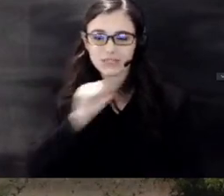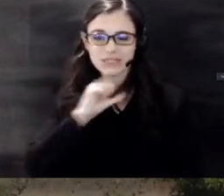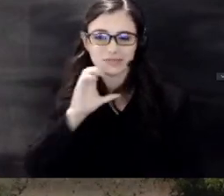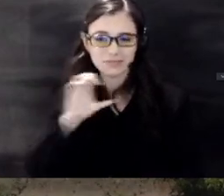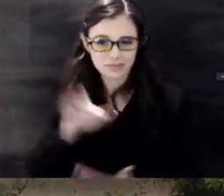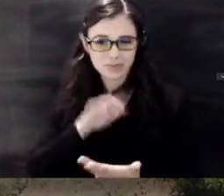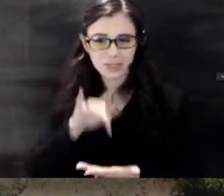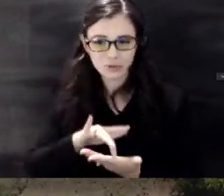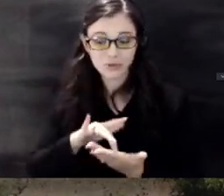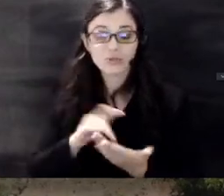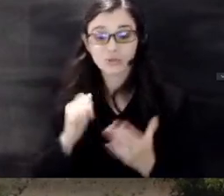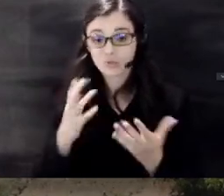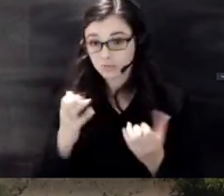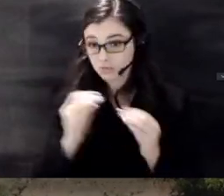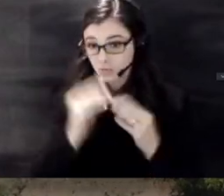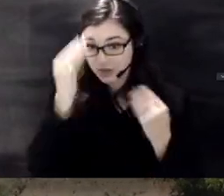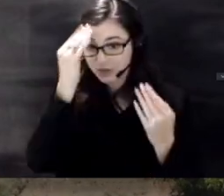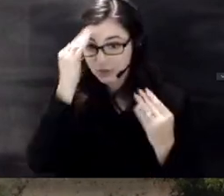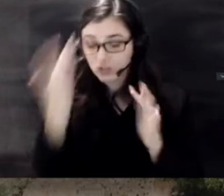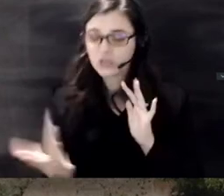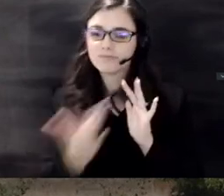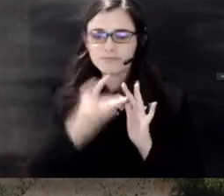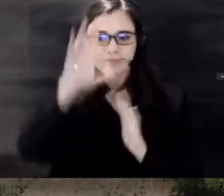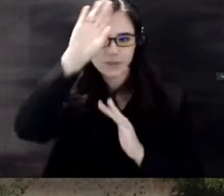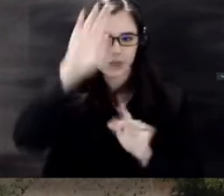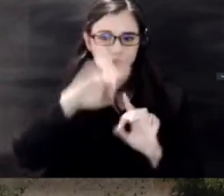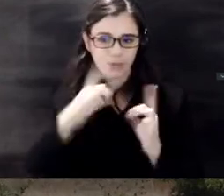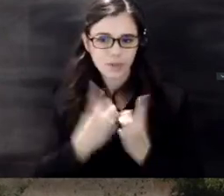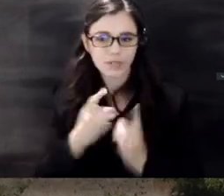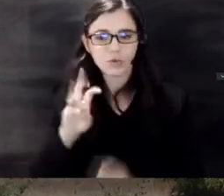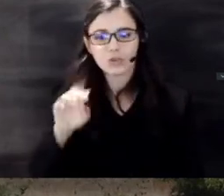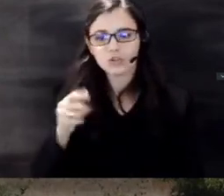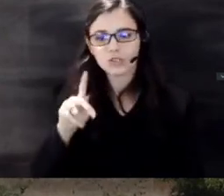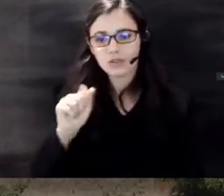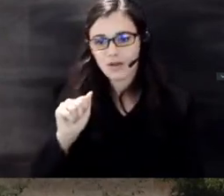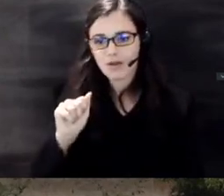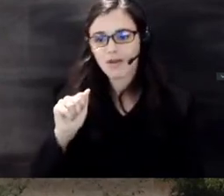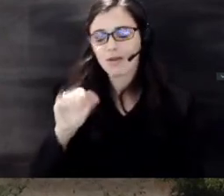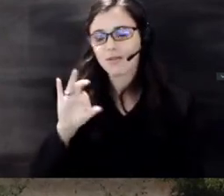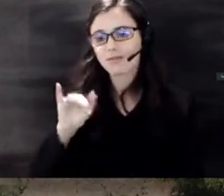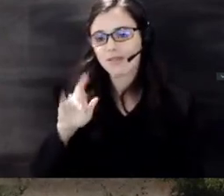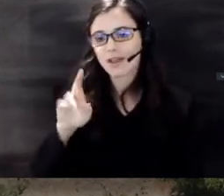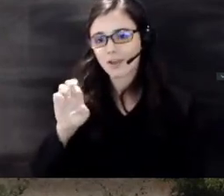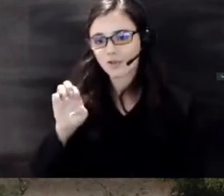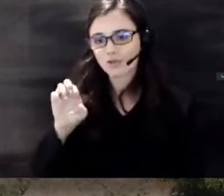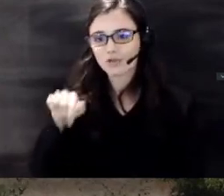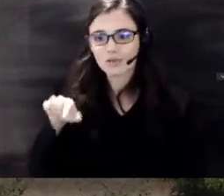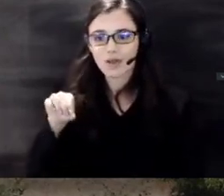would like you can contact the Wichita fire department at wichitafire.org or at dot gov